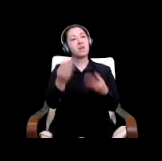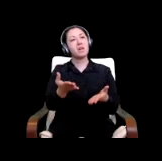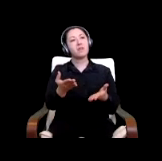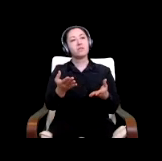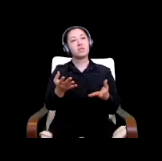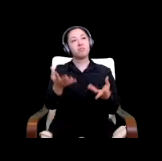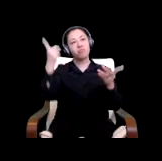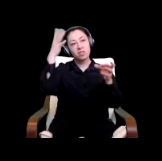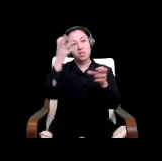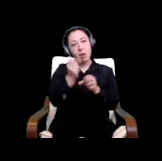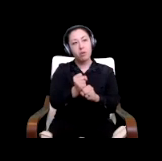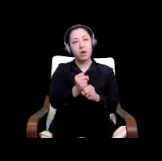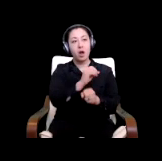is used.